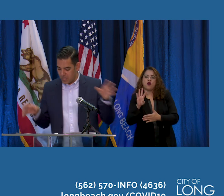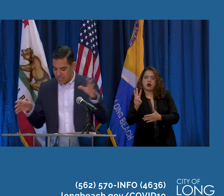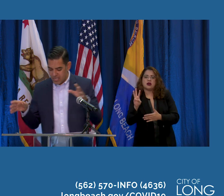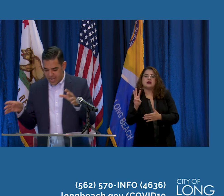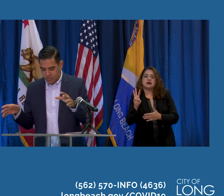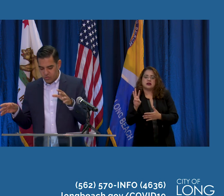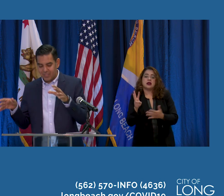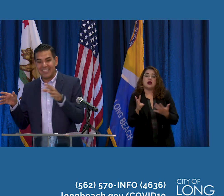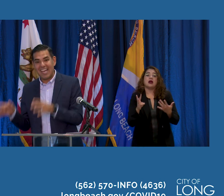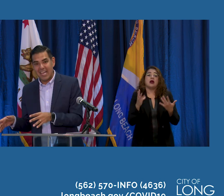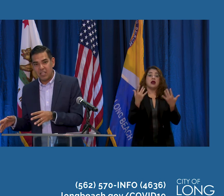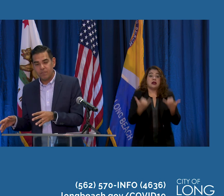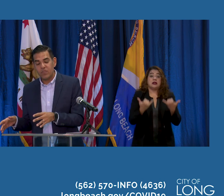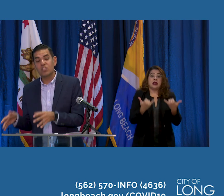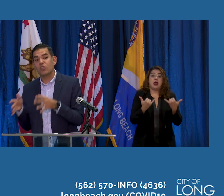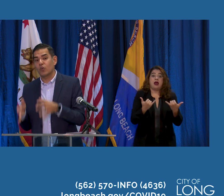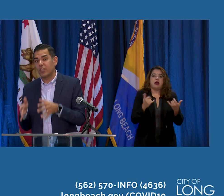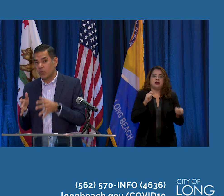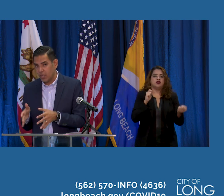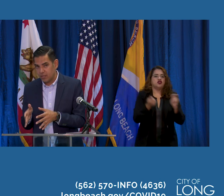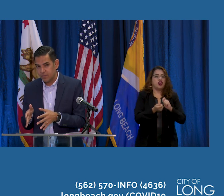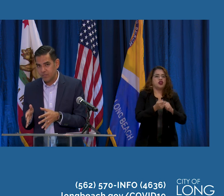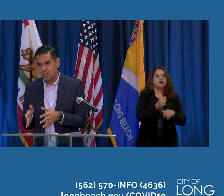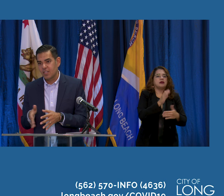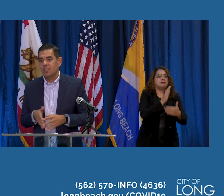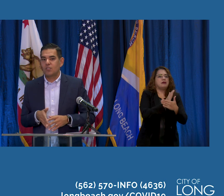The median age today is 33.